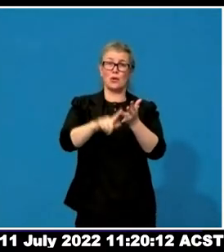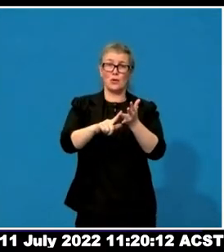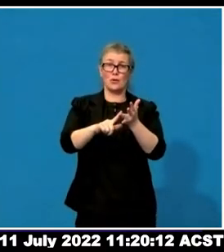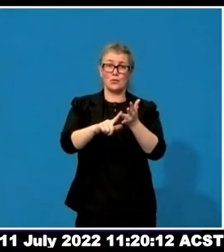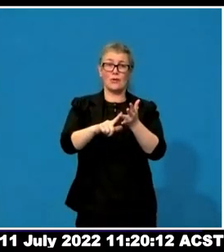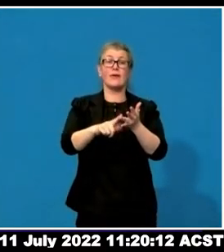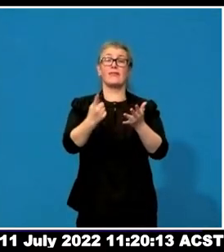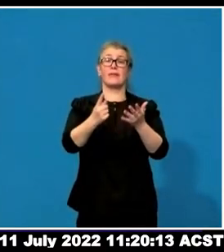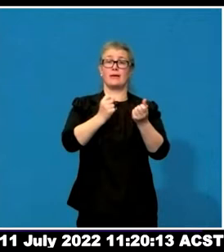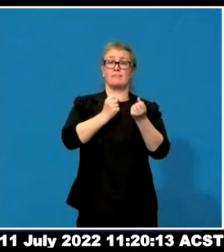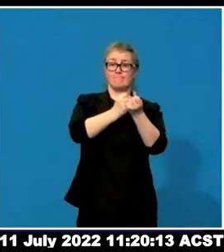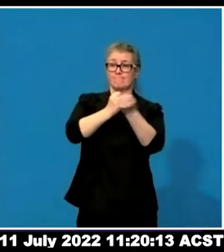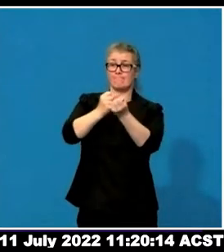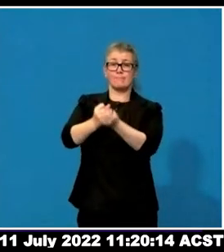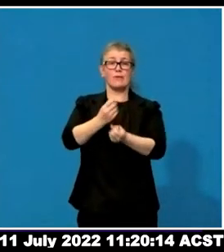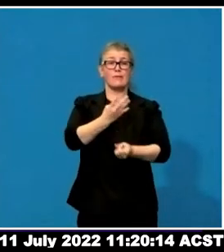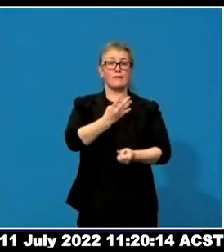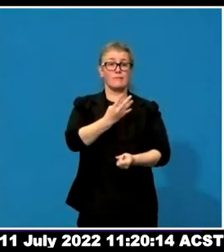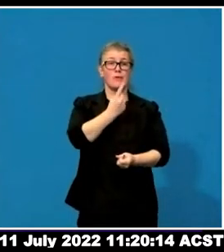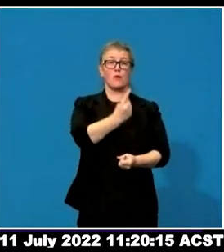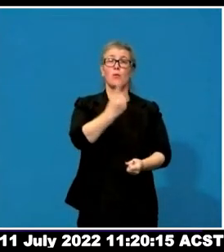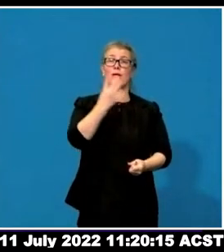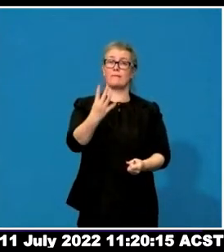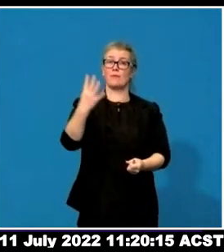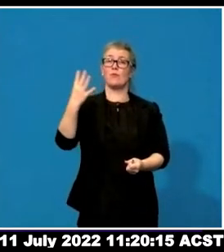Organisations, known collectively as ACCHOs.